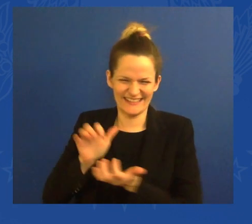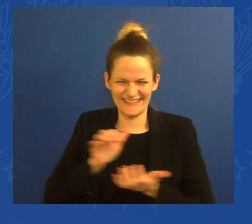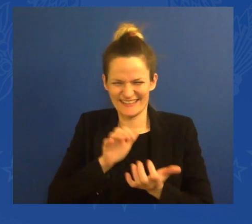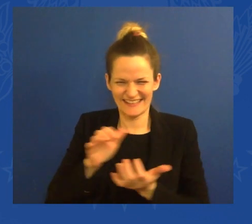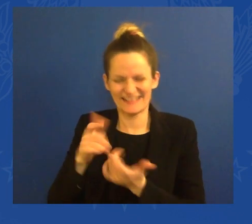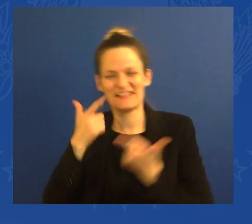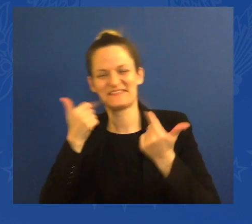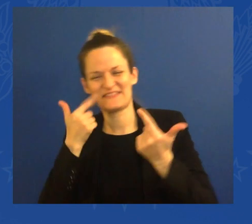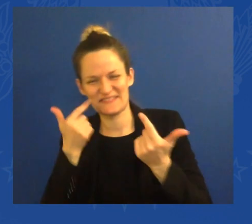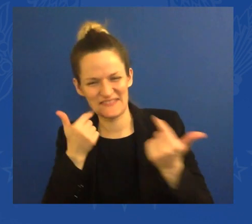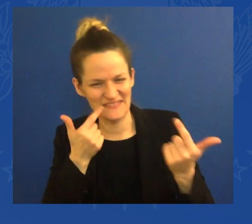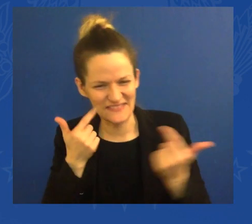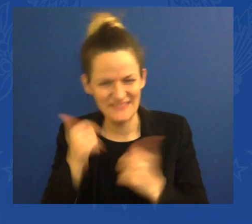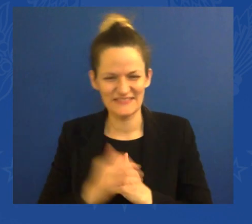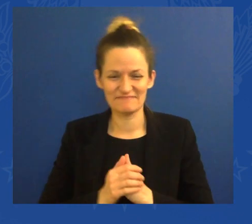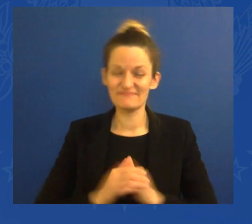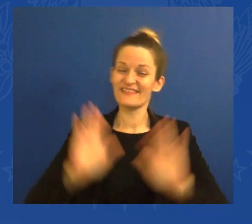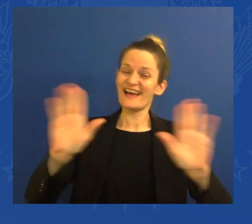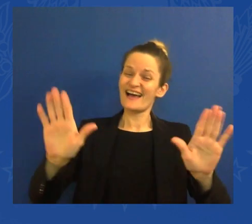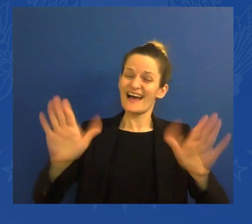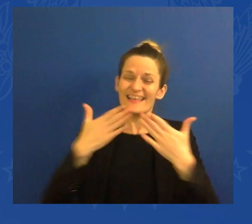Well, and that's the band, I presume, right?